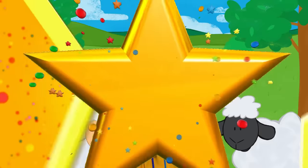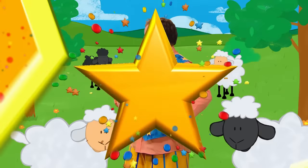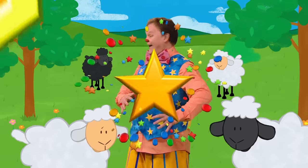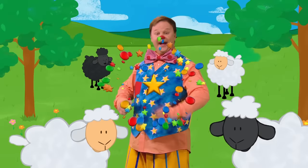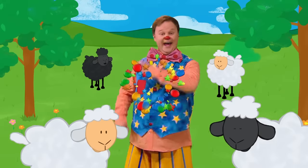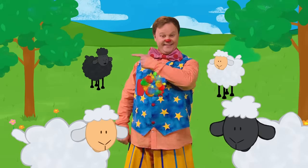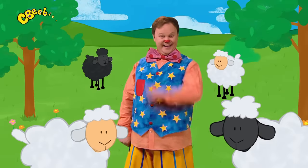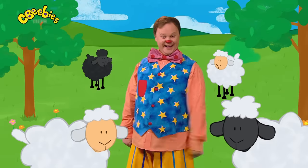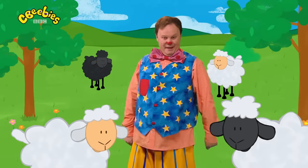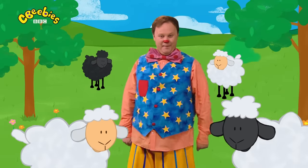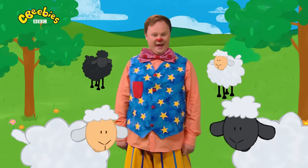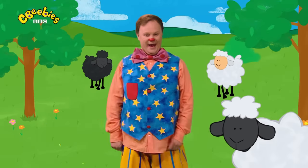oh it's little bo peep